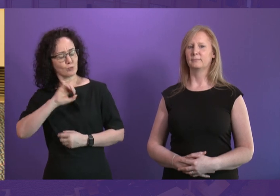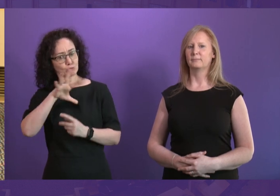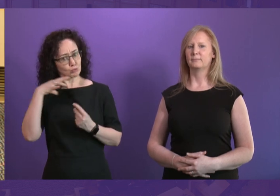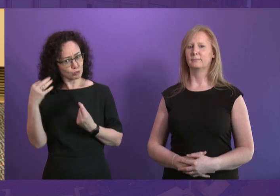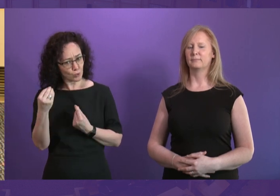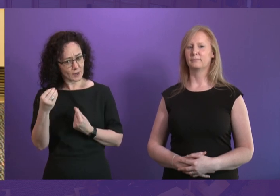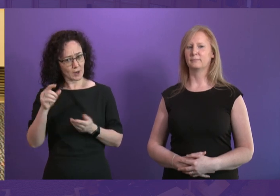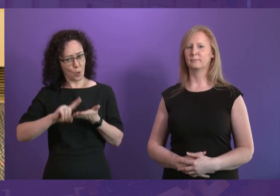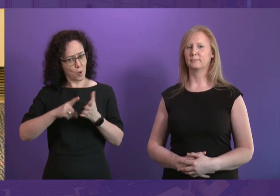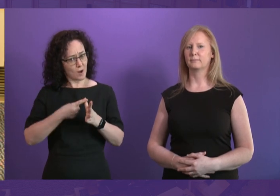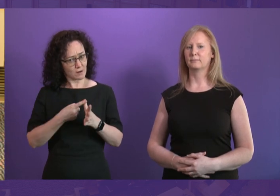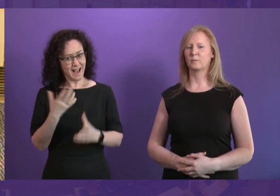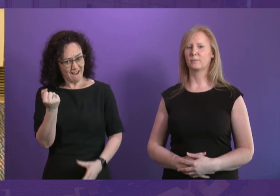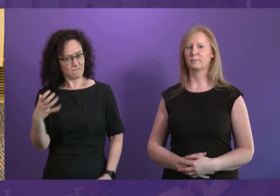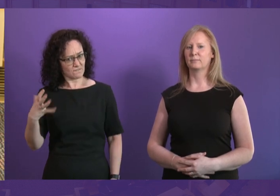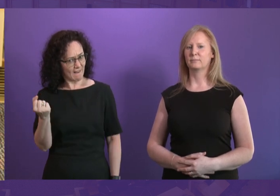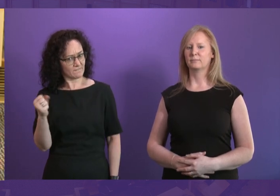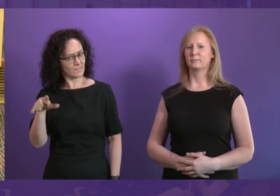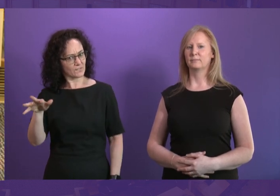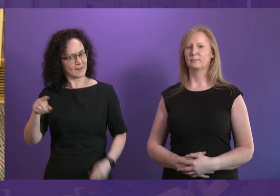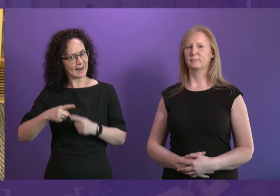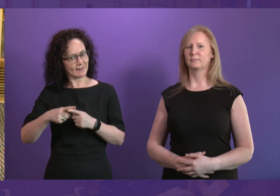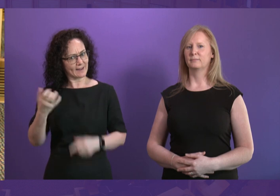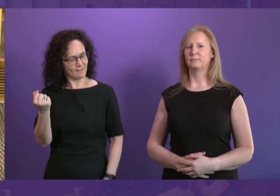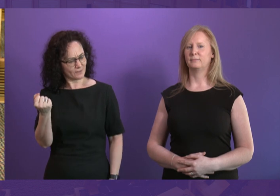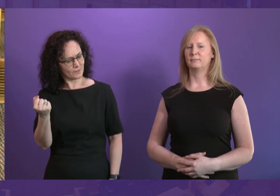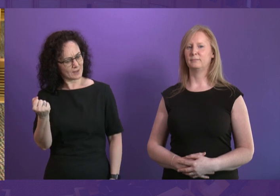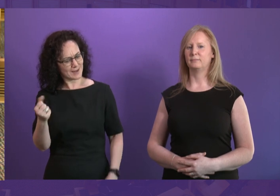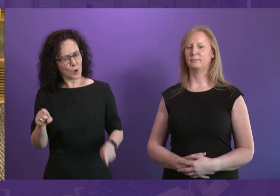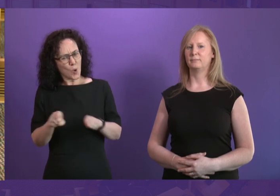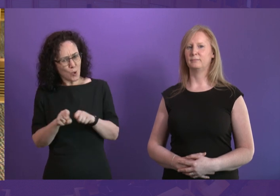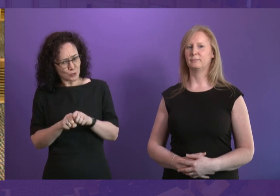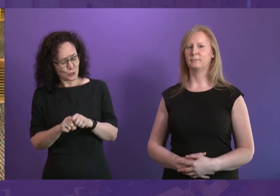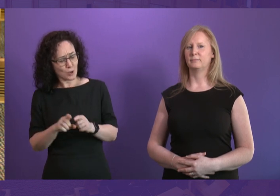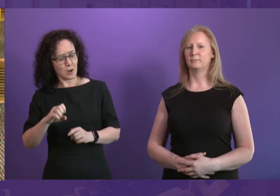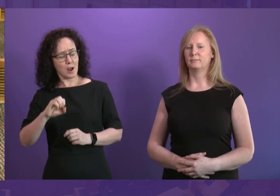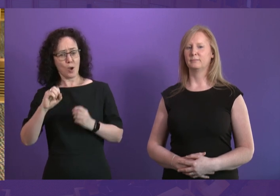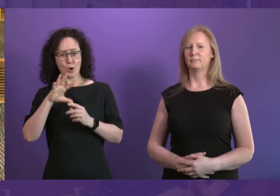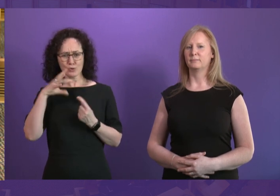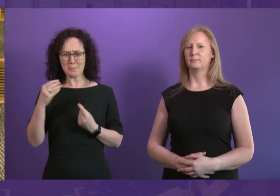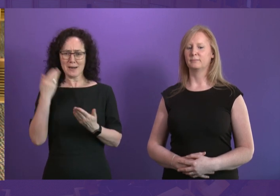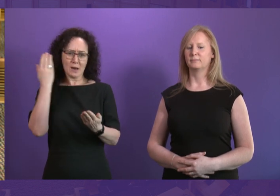it is the kind of localism that Tories have been demanding in this chamber for some time.